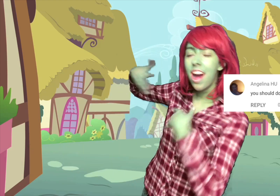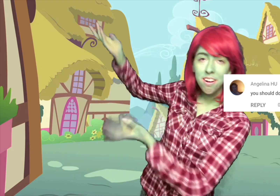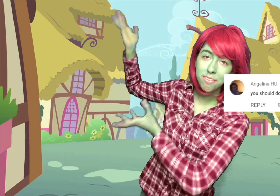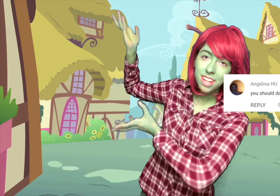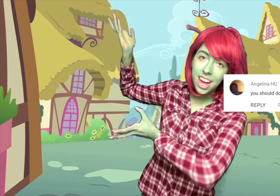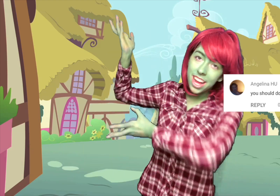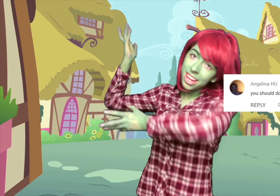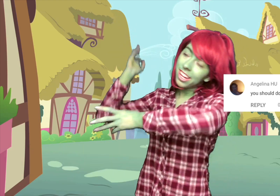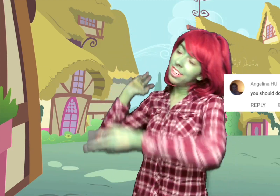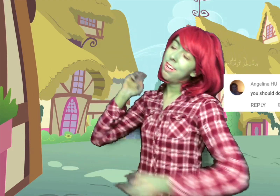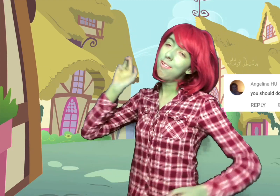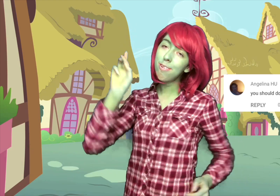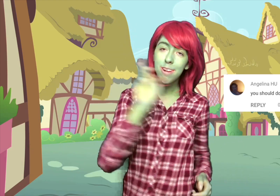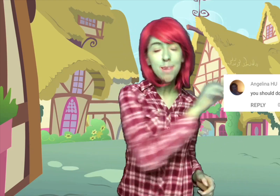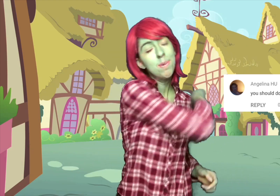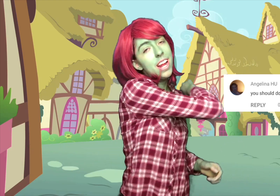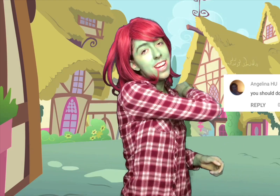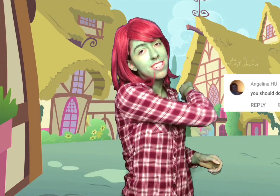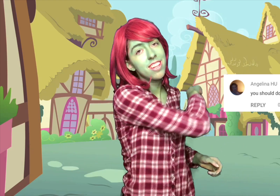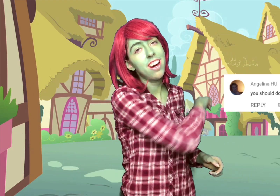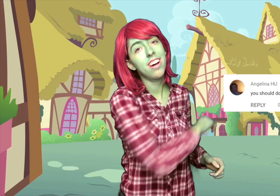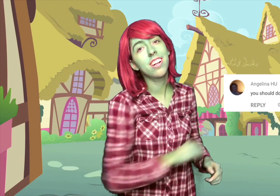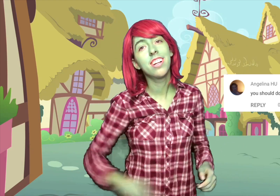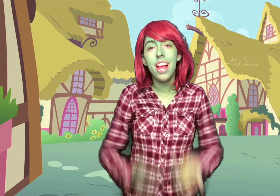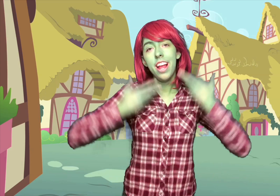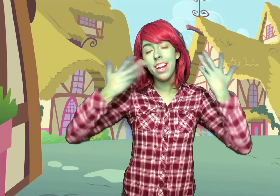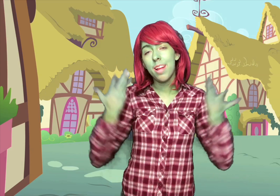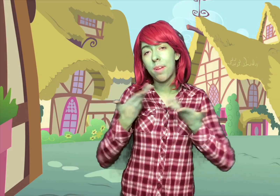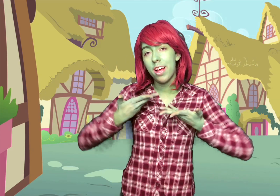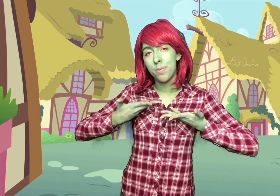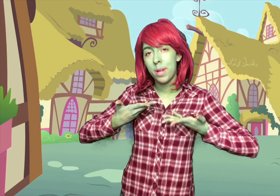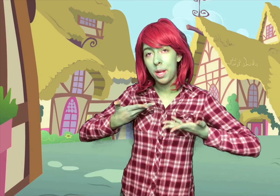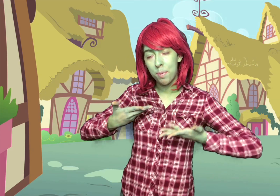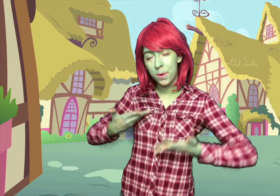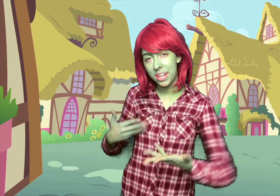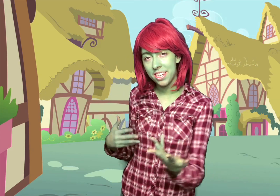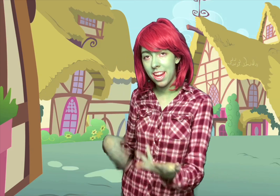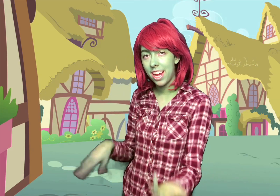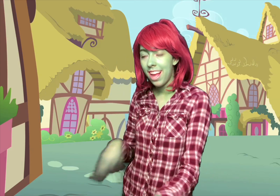i'll fly a rainbow dash song and i'm cosplaying a pony today